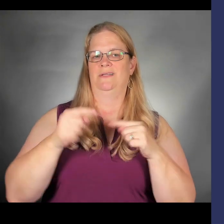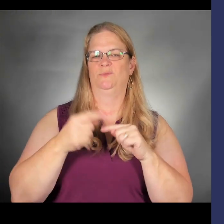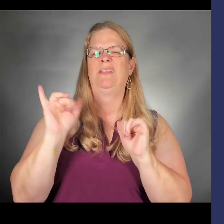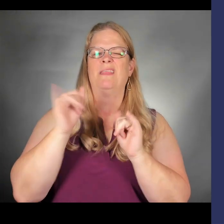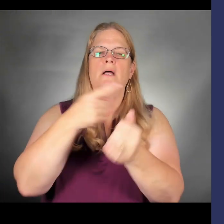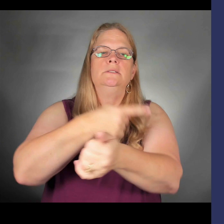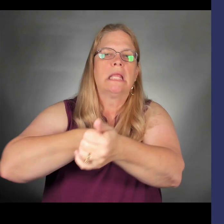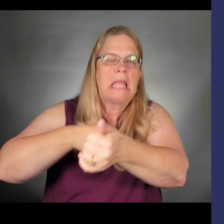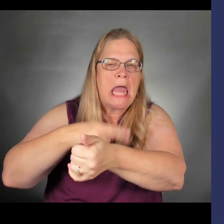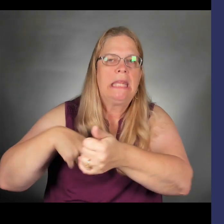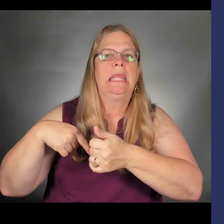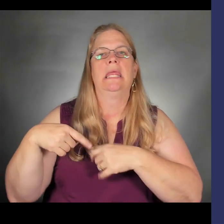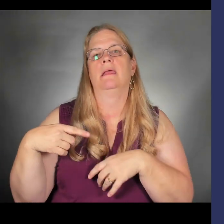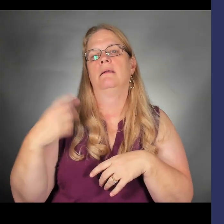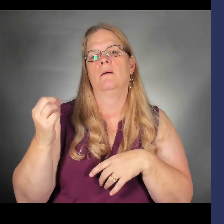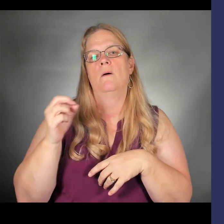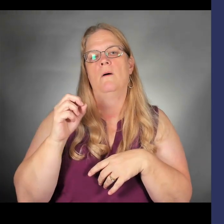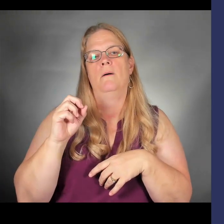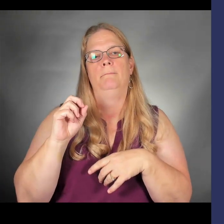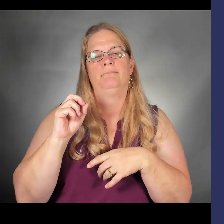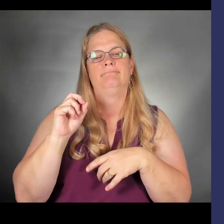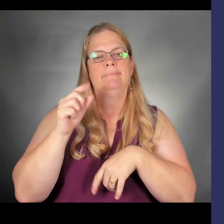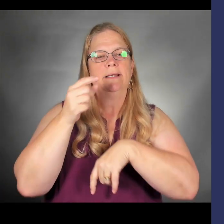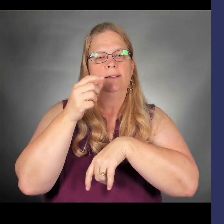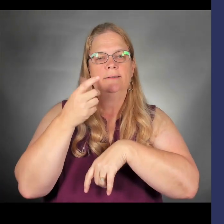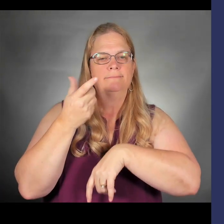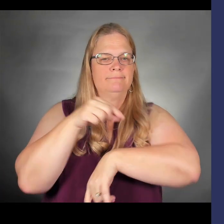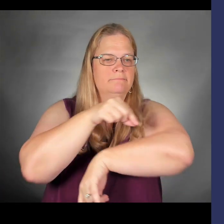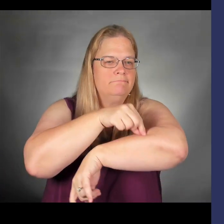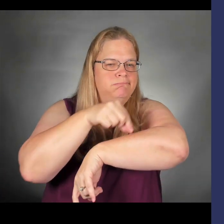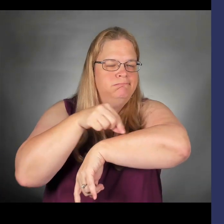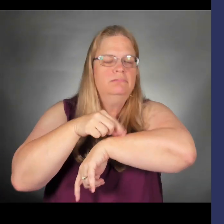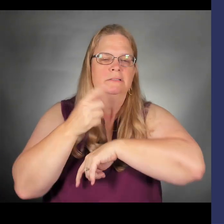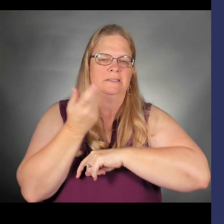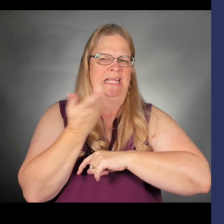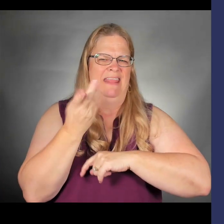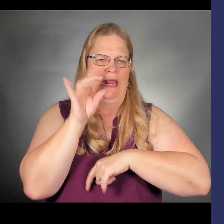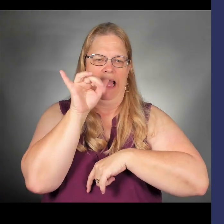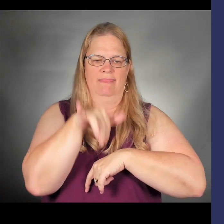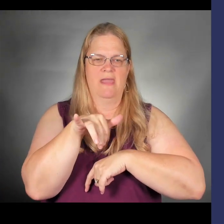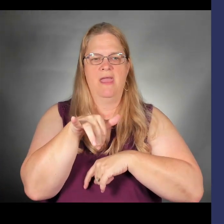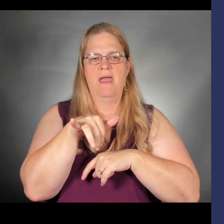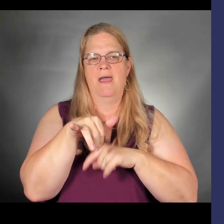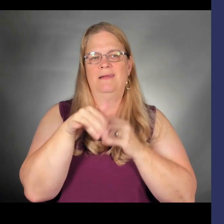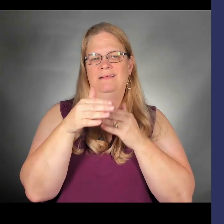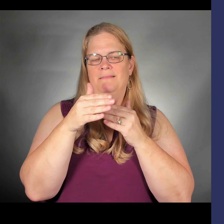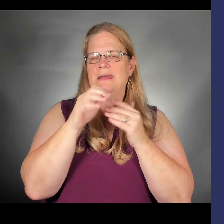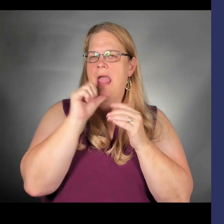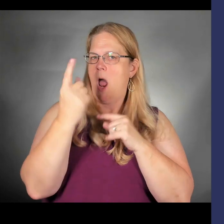Number seven is engaging in non-suicidal self-injury such as cutting or burning, and